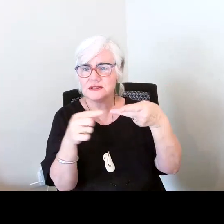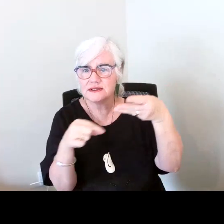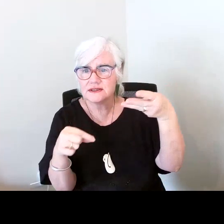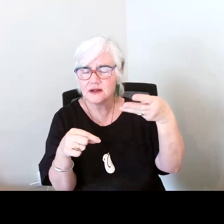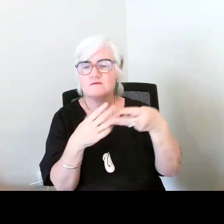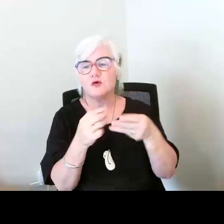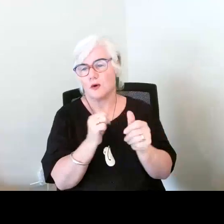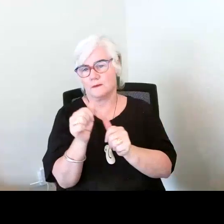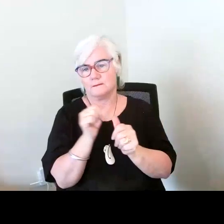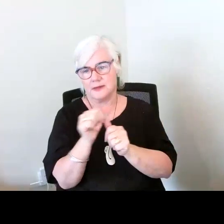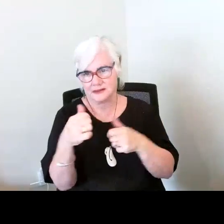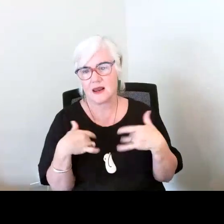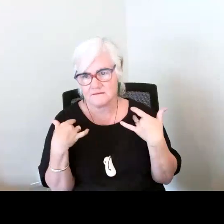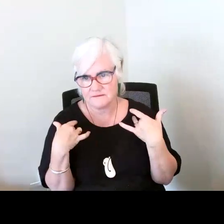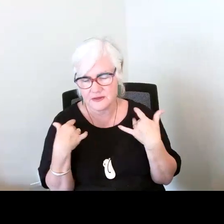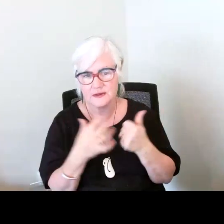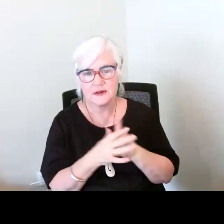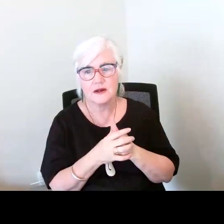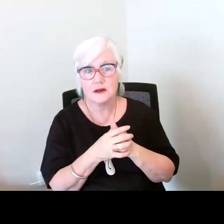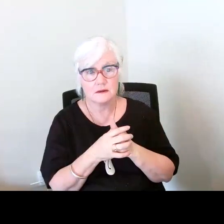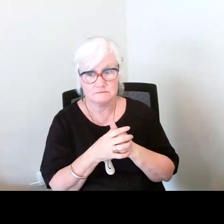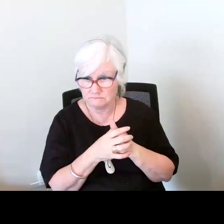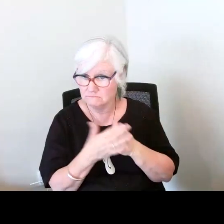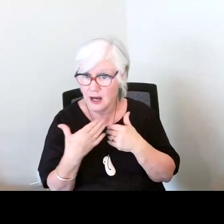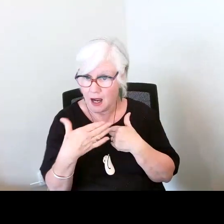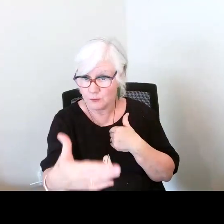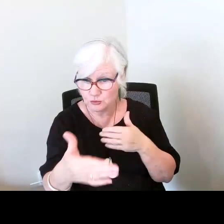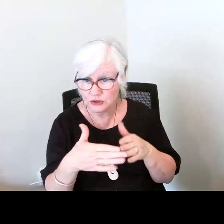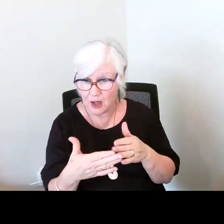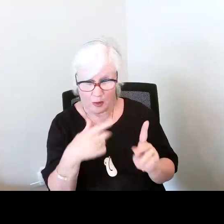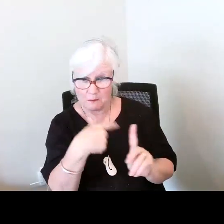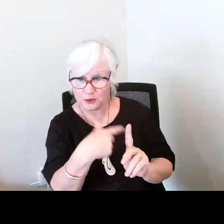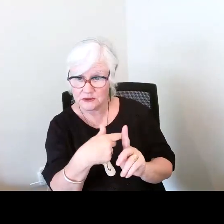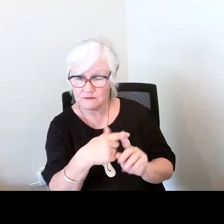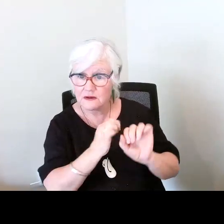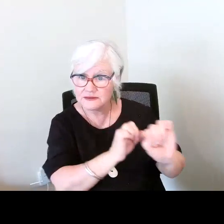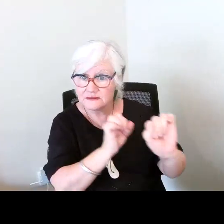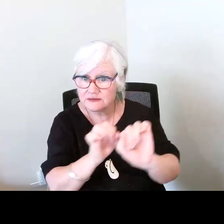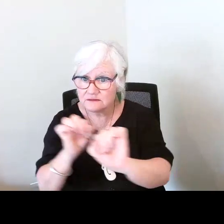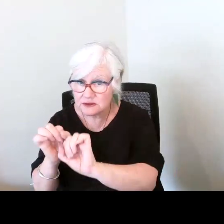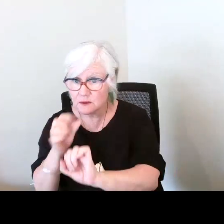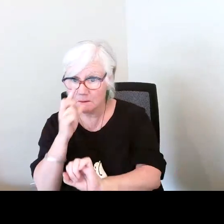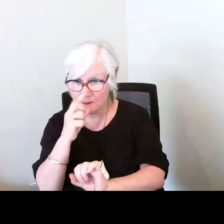So far, we have had a positive response from the visits that we have made,